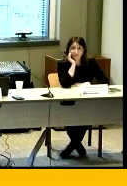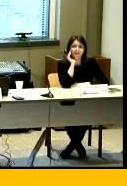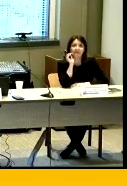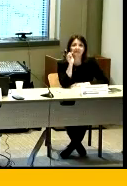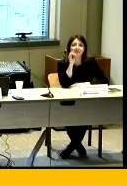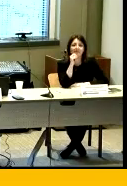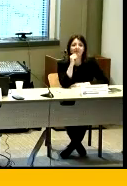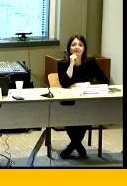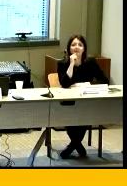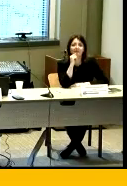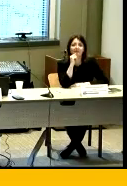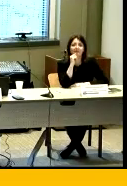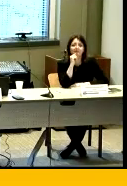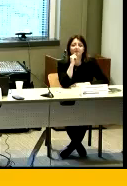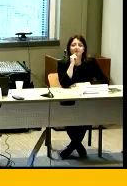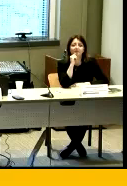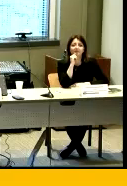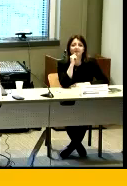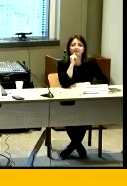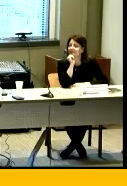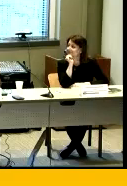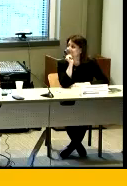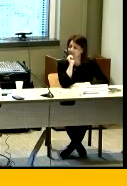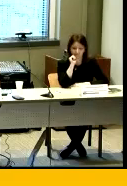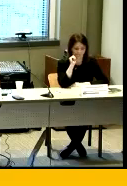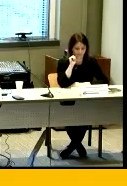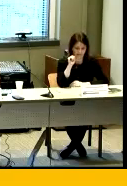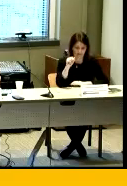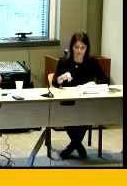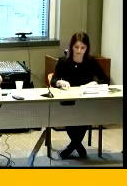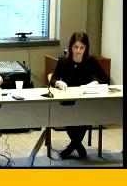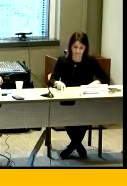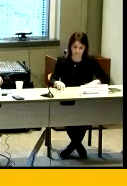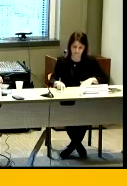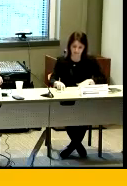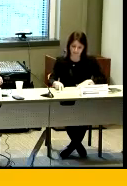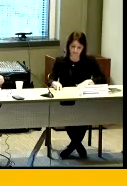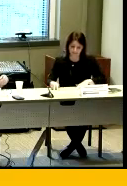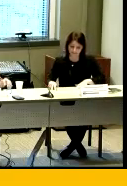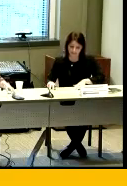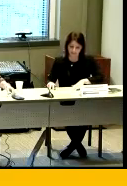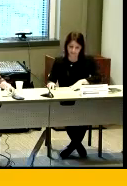from moving forward in health equity, CDC's forecasting for CDC's new Center